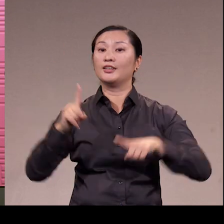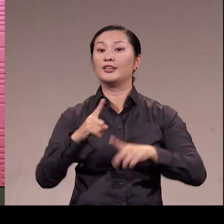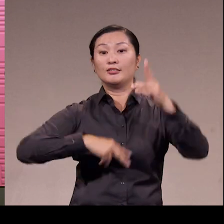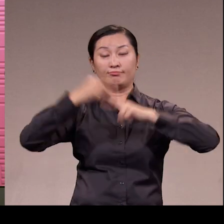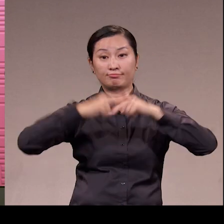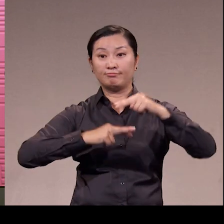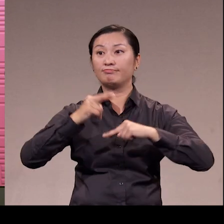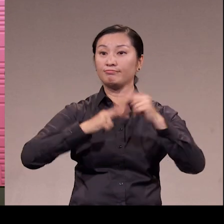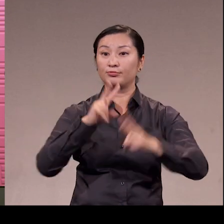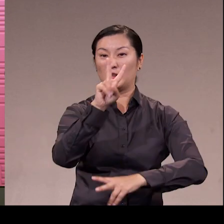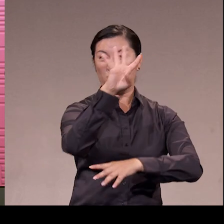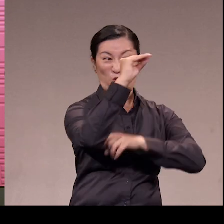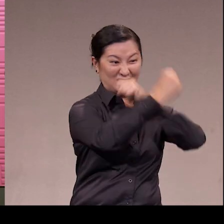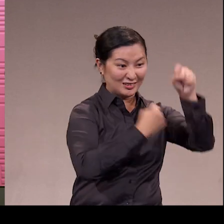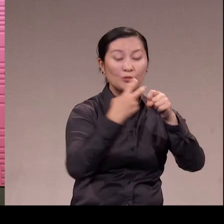meet the needs of the Muslim community.